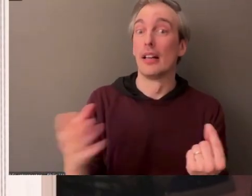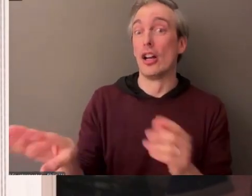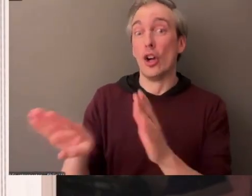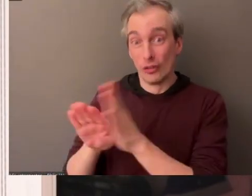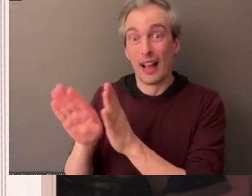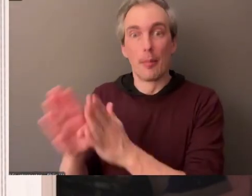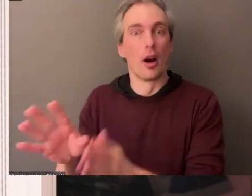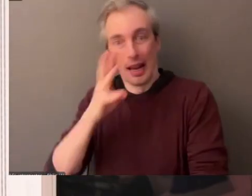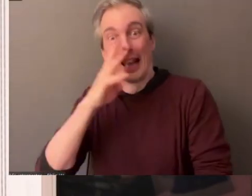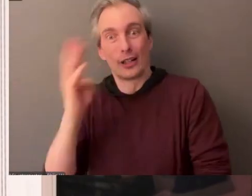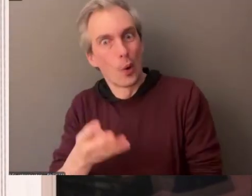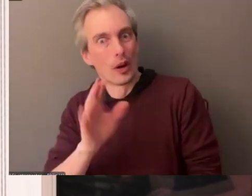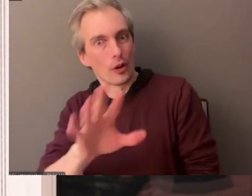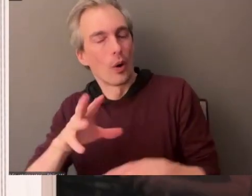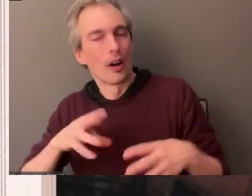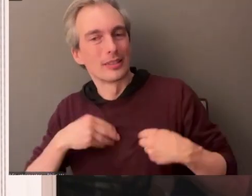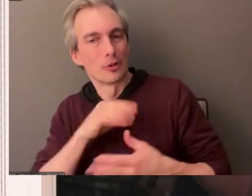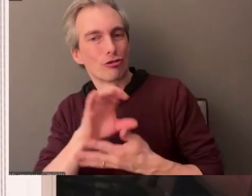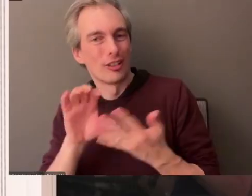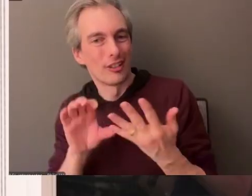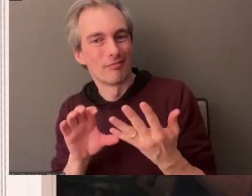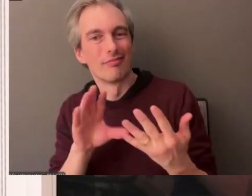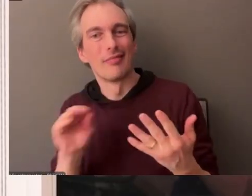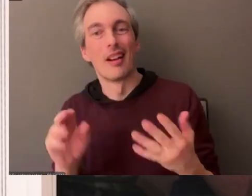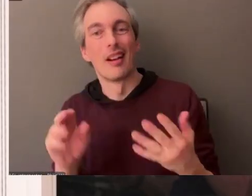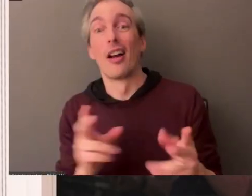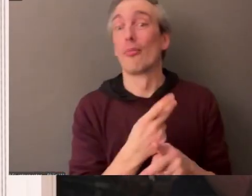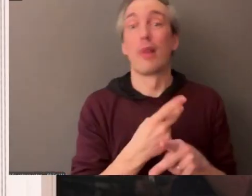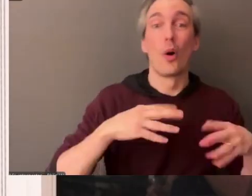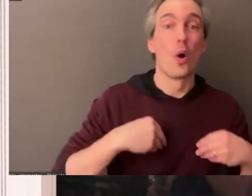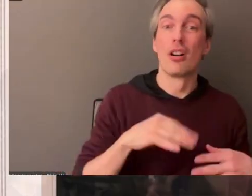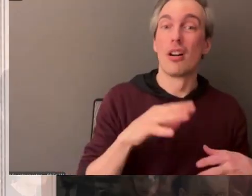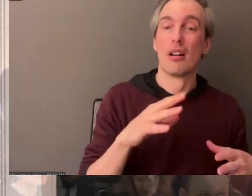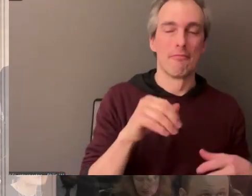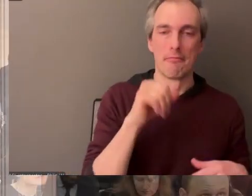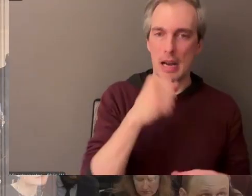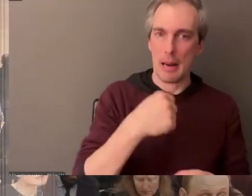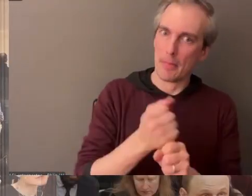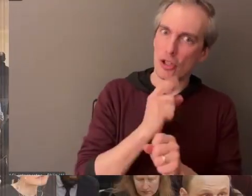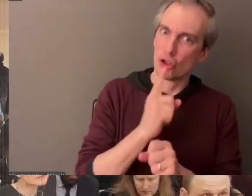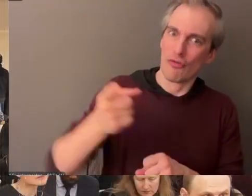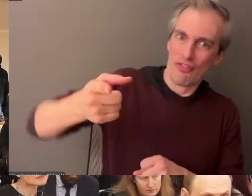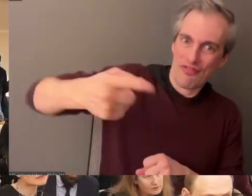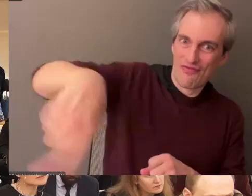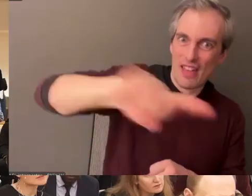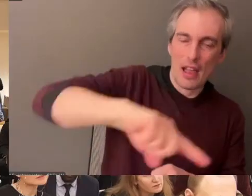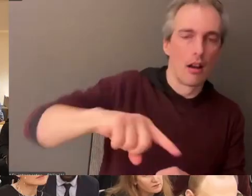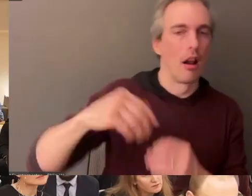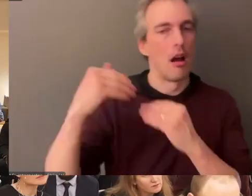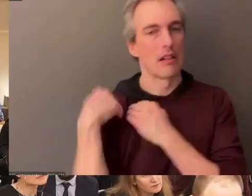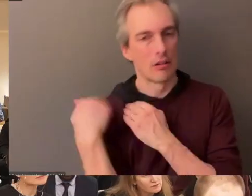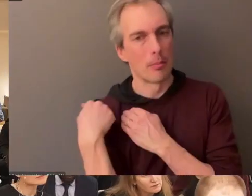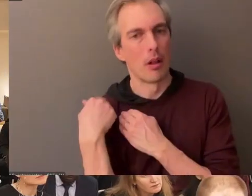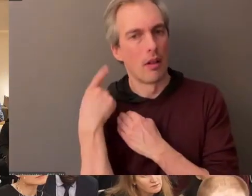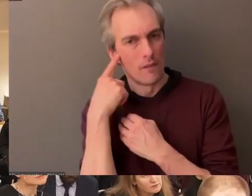the product owner is not holding the team accountable for meeting those criteria. And as accessibility experts, we have to be sure that we're not